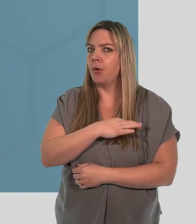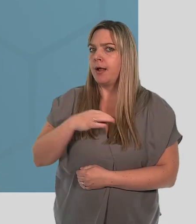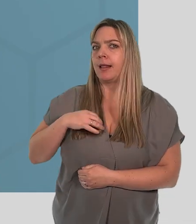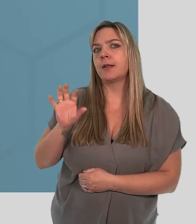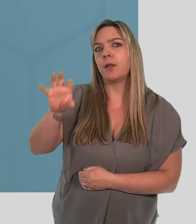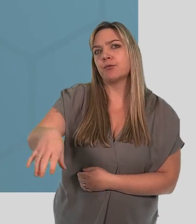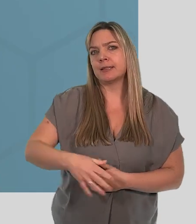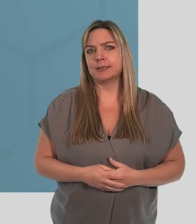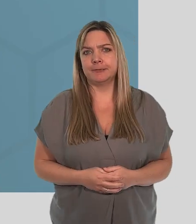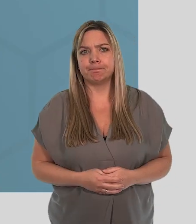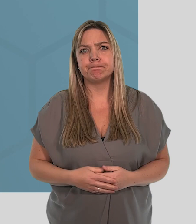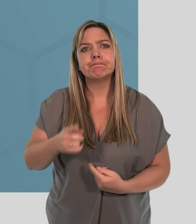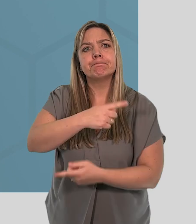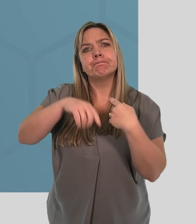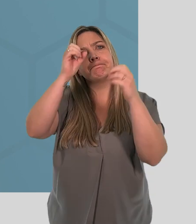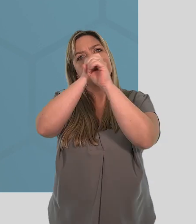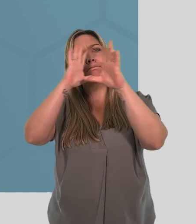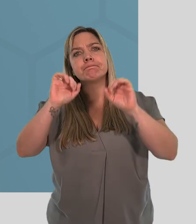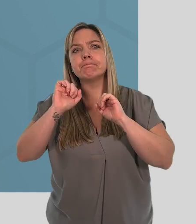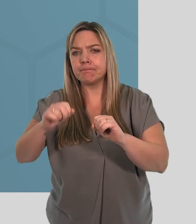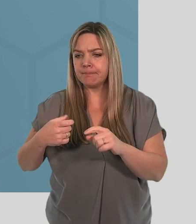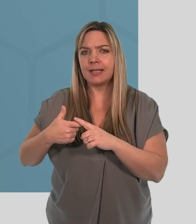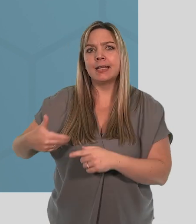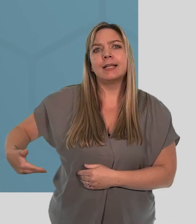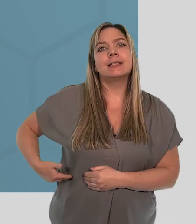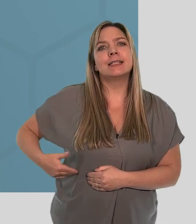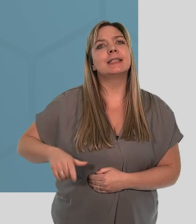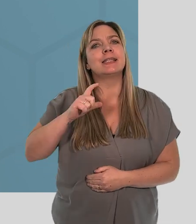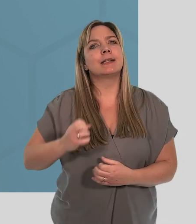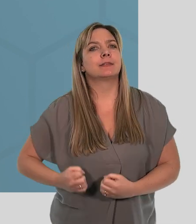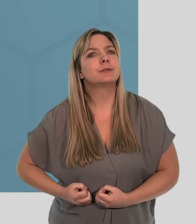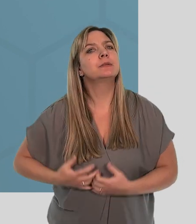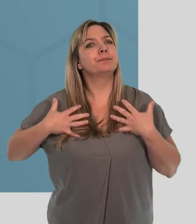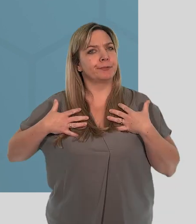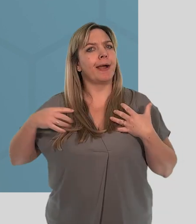When think about the treatment approach for metastatic kidney cancer, it is important to